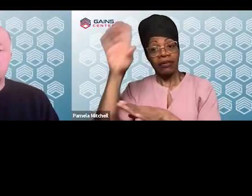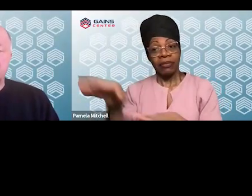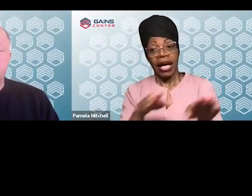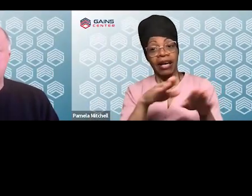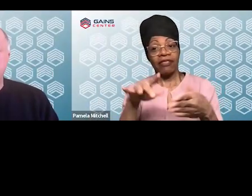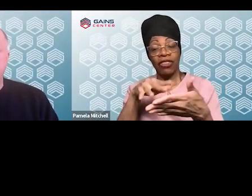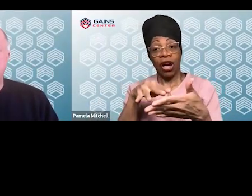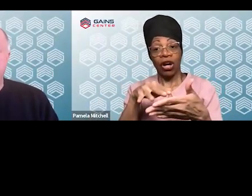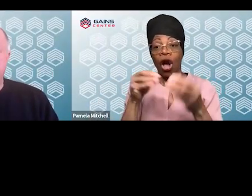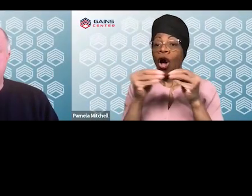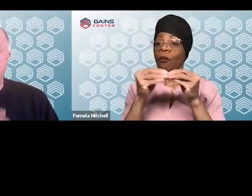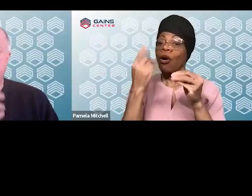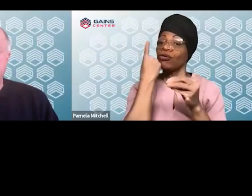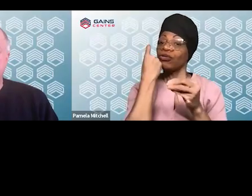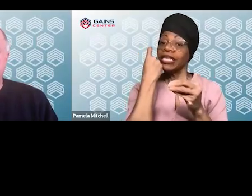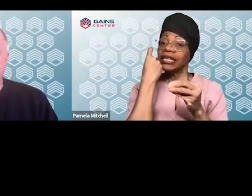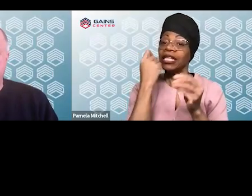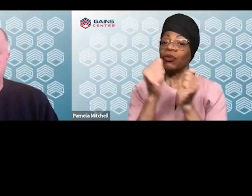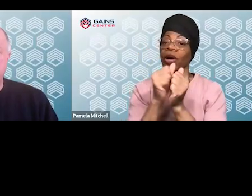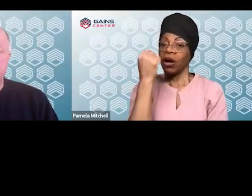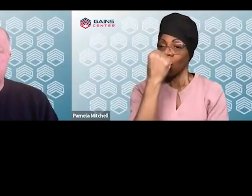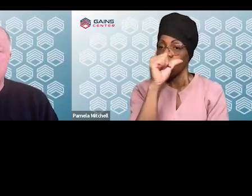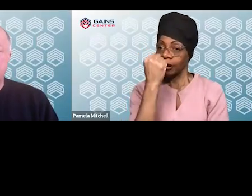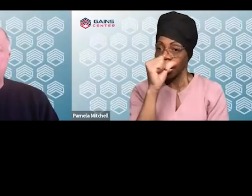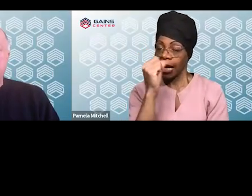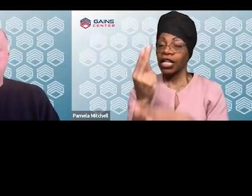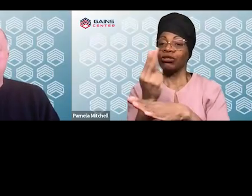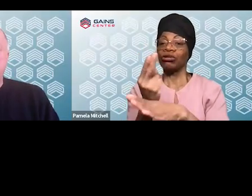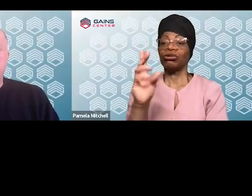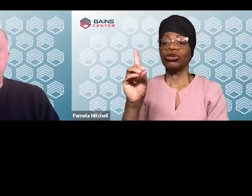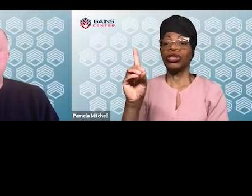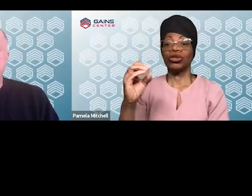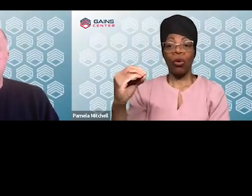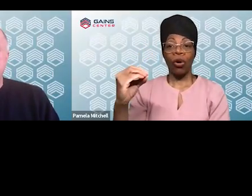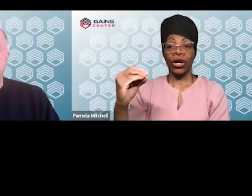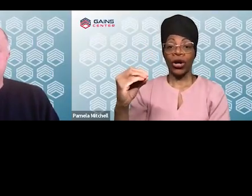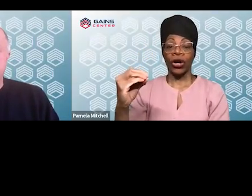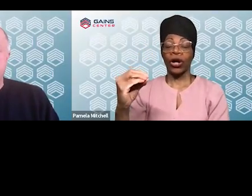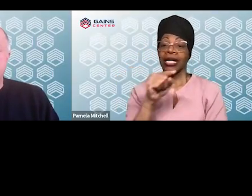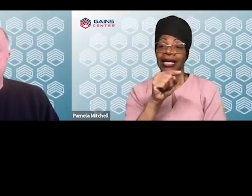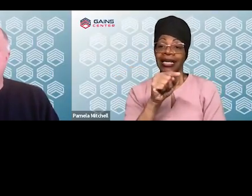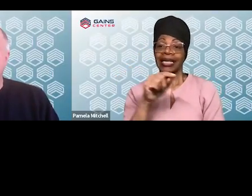was done with people with cocaine use disorder. This one, in the meta-analysis,